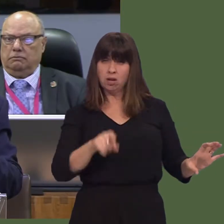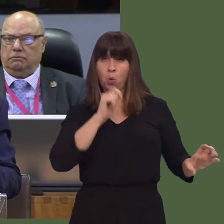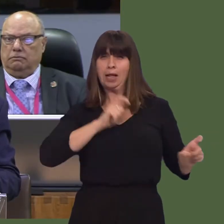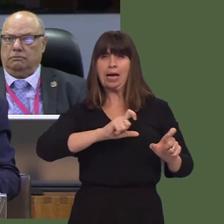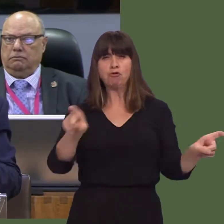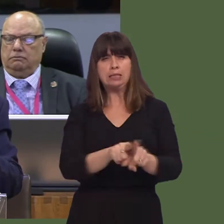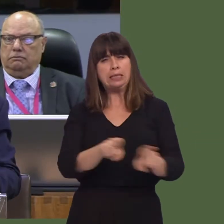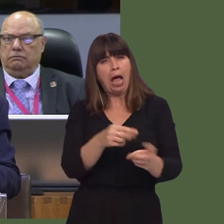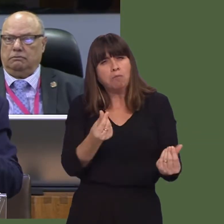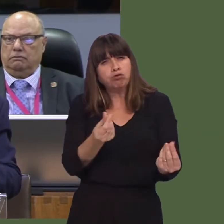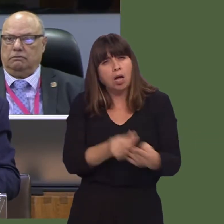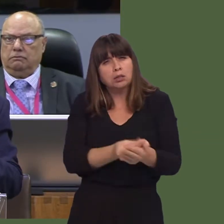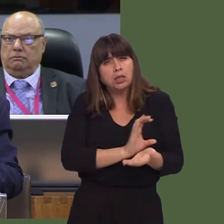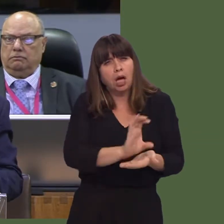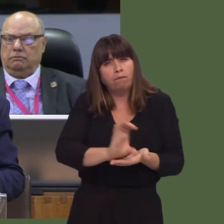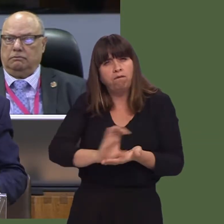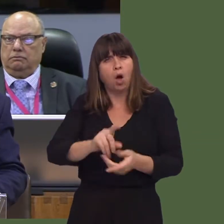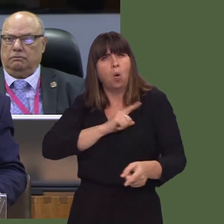of funding from last year.